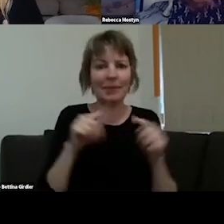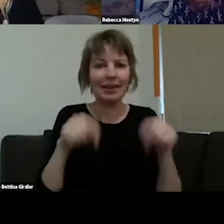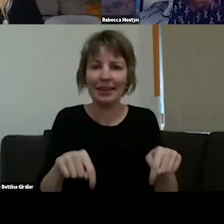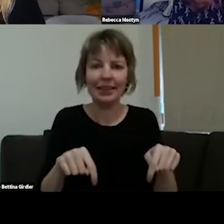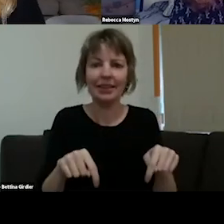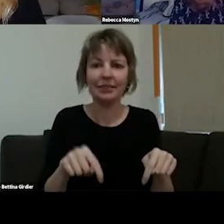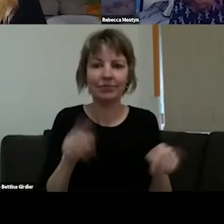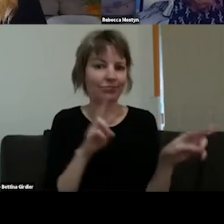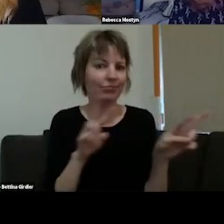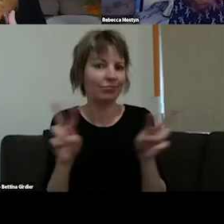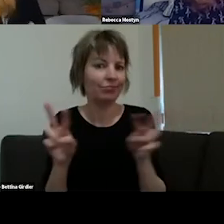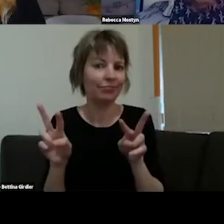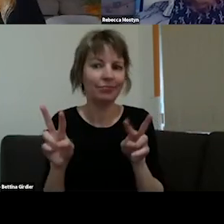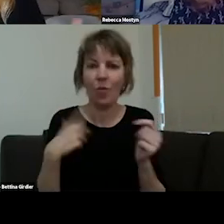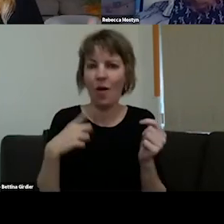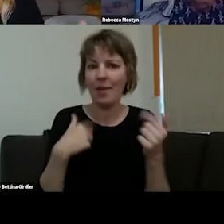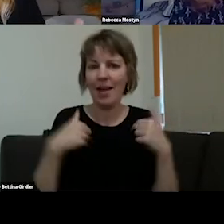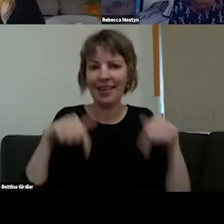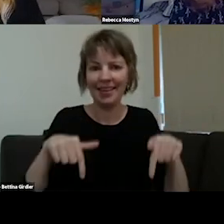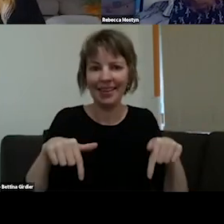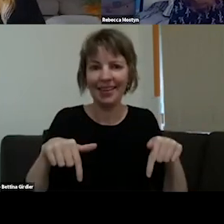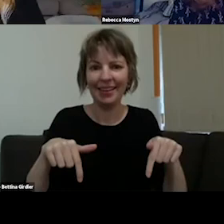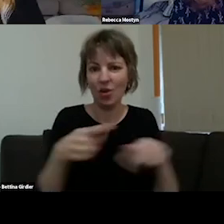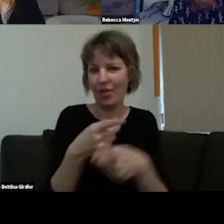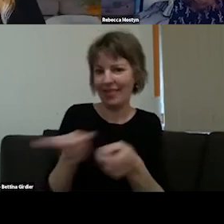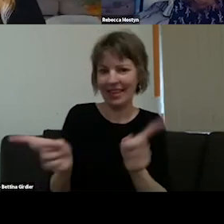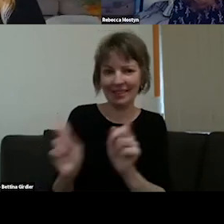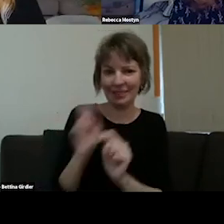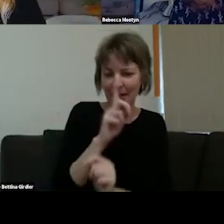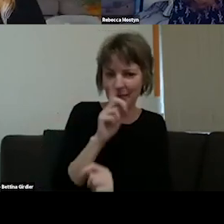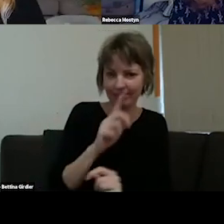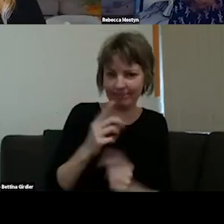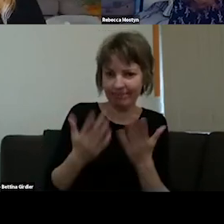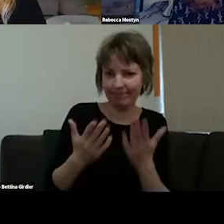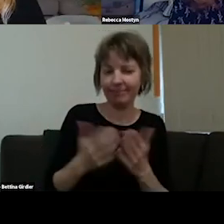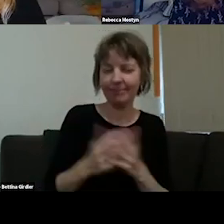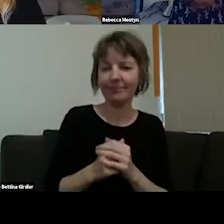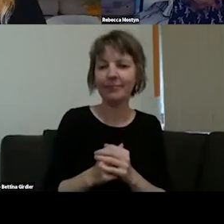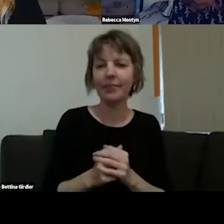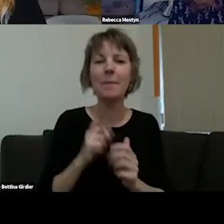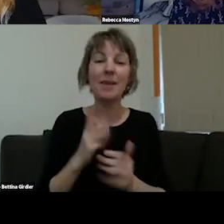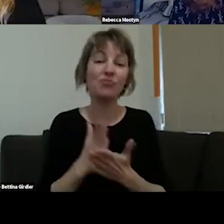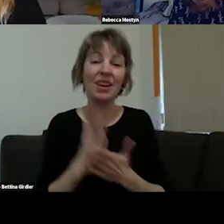you know, why am I here with all of these other people? So it's about - I think it's about space and time, really,